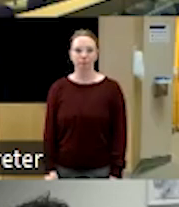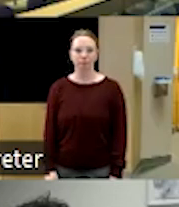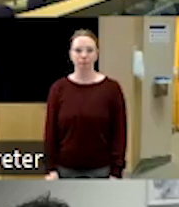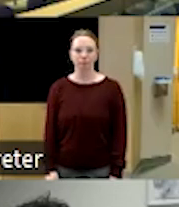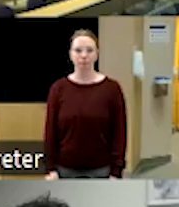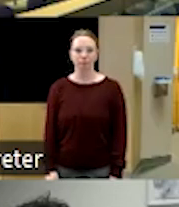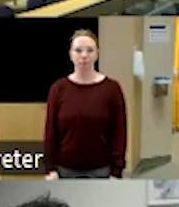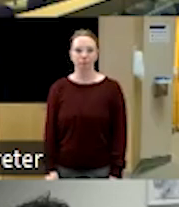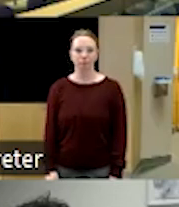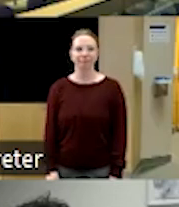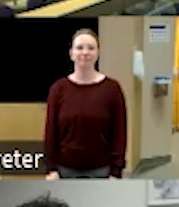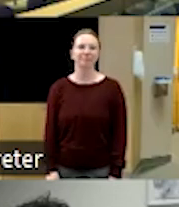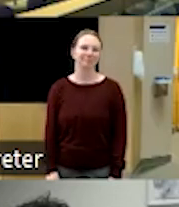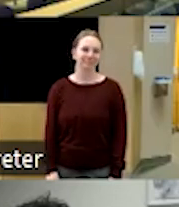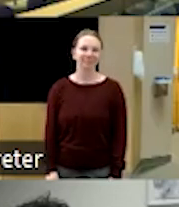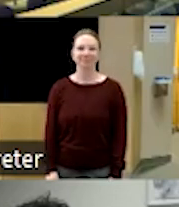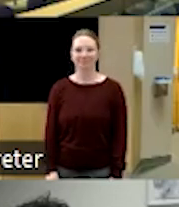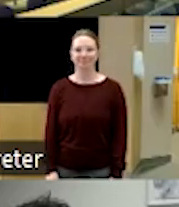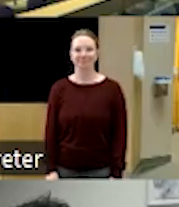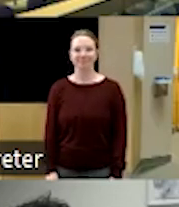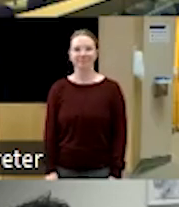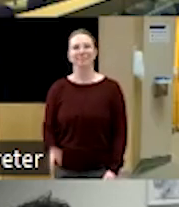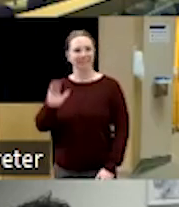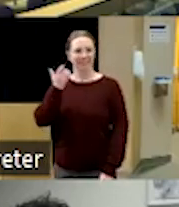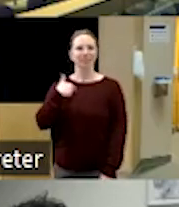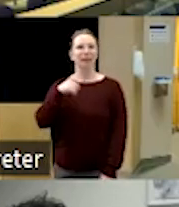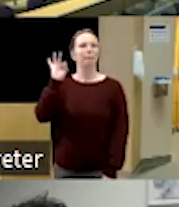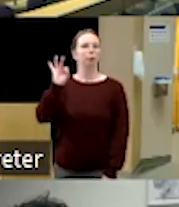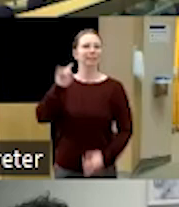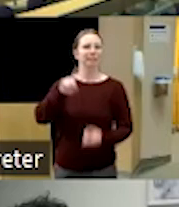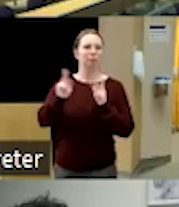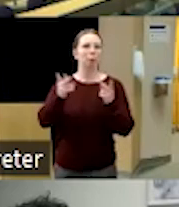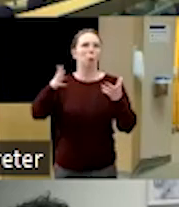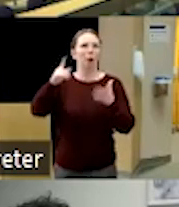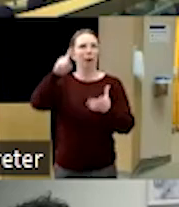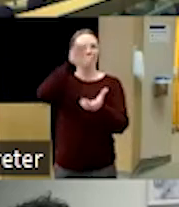okay I'm preaching to the converted icons almost